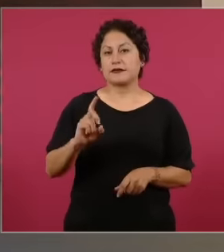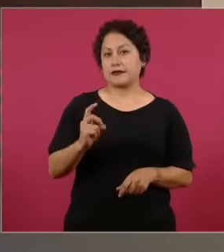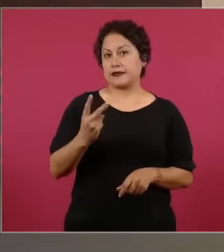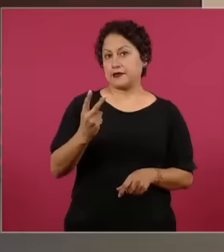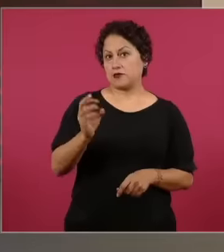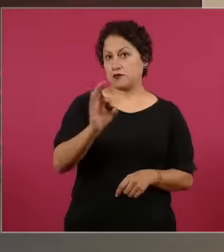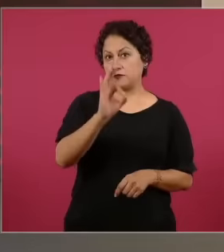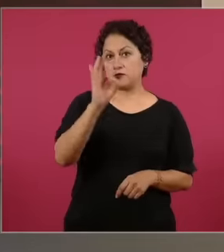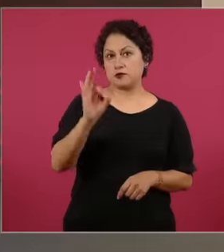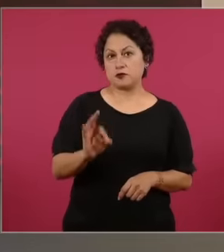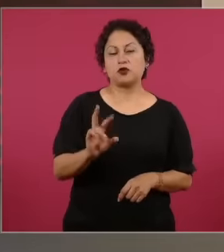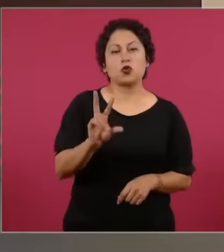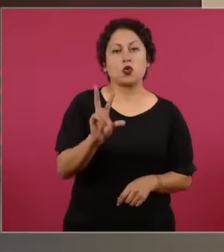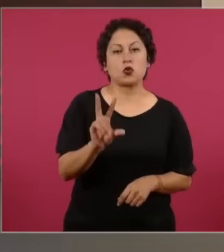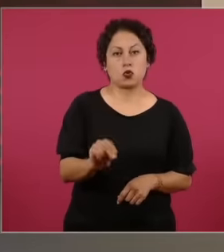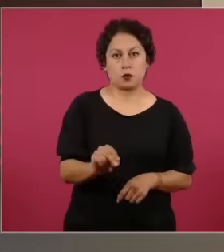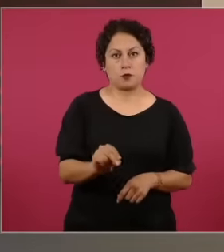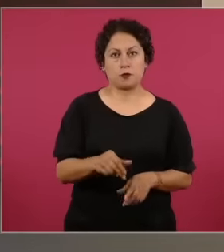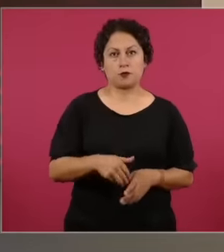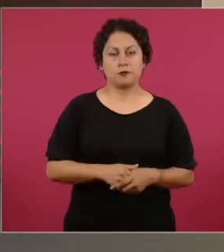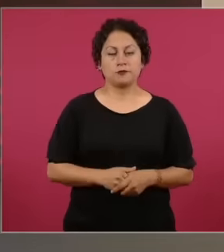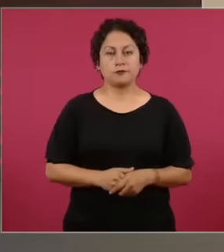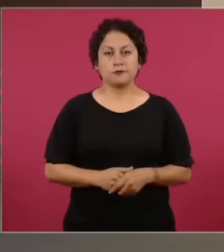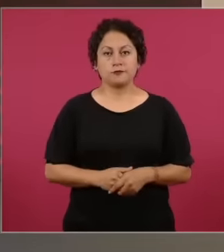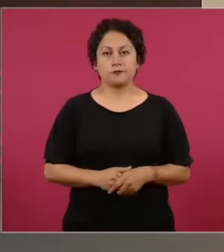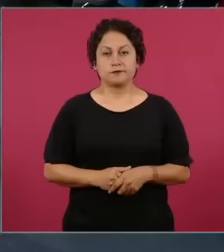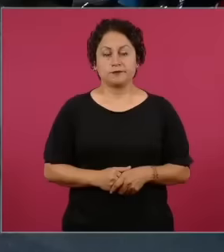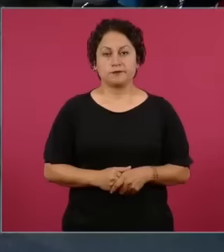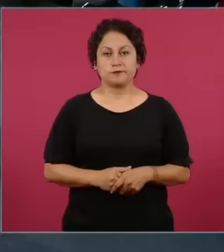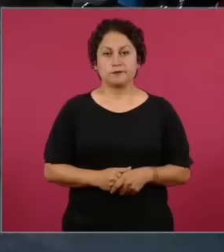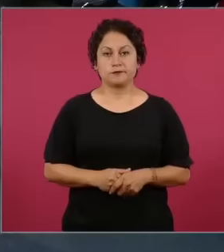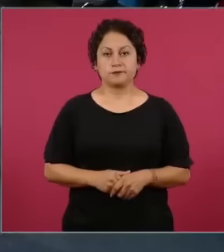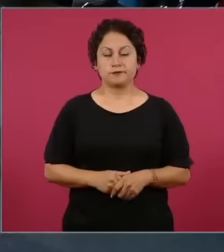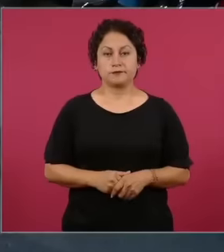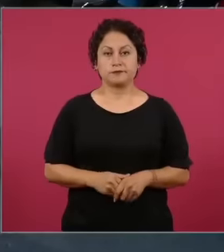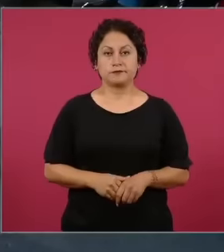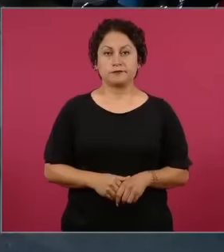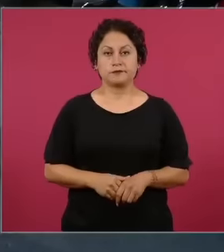no